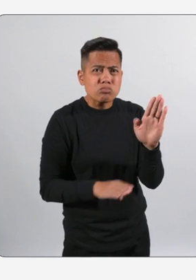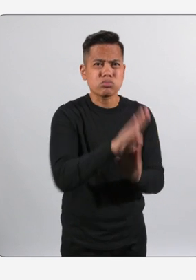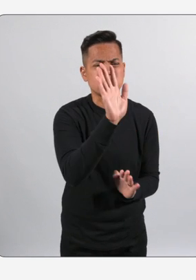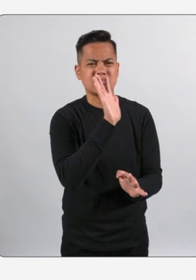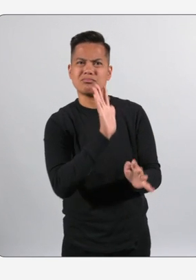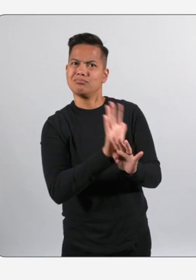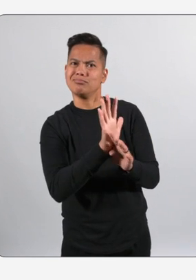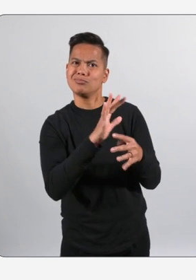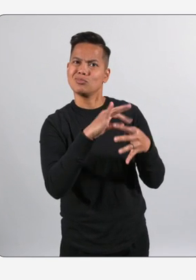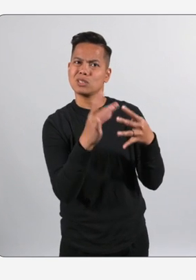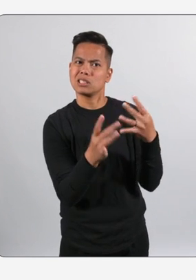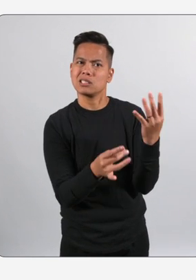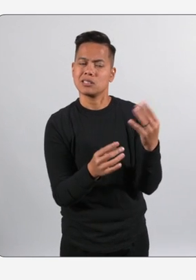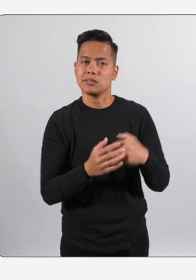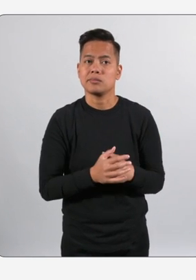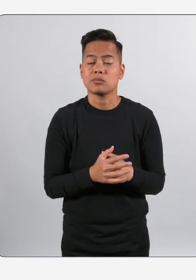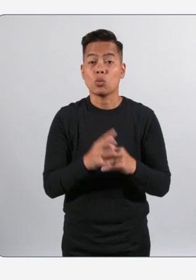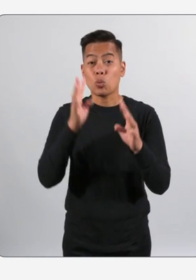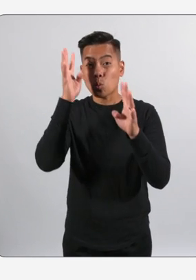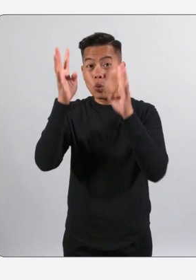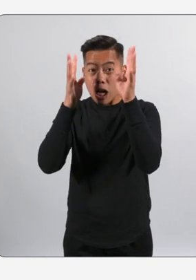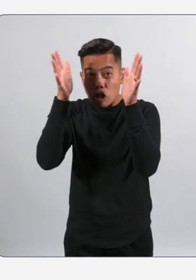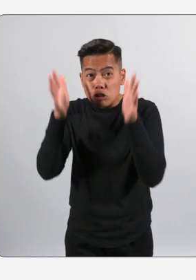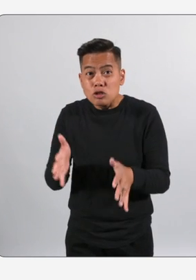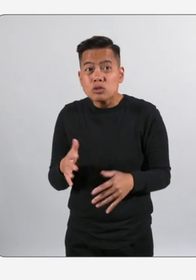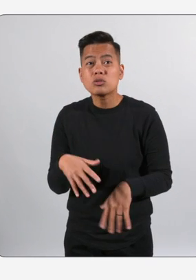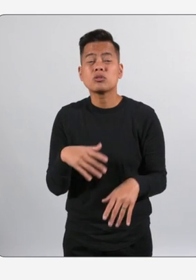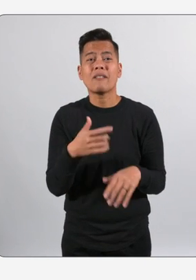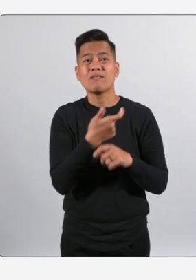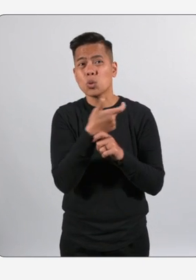Creators and viewers want everything from 15 second Shorts